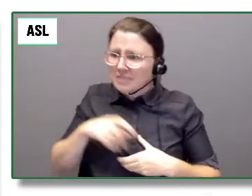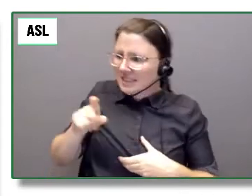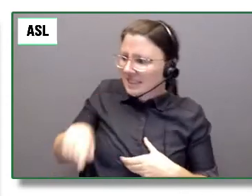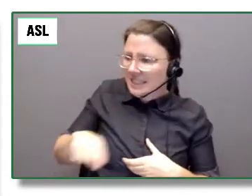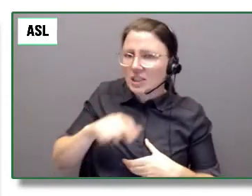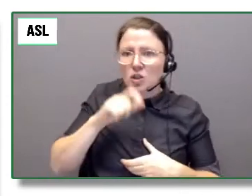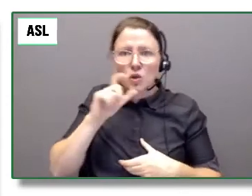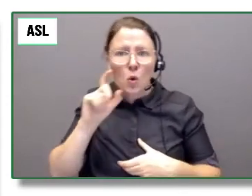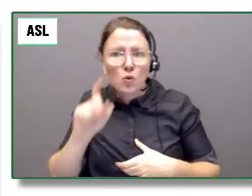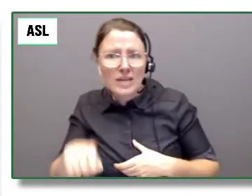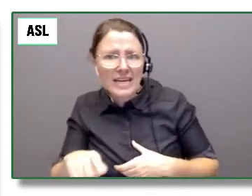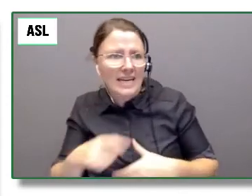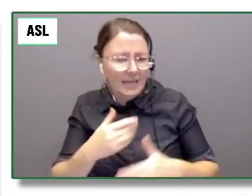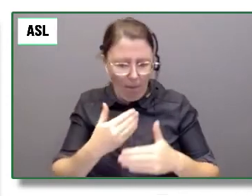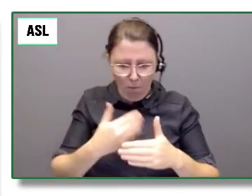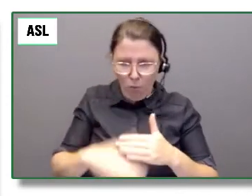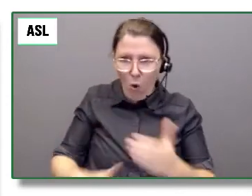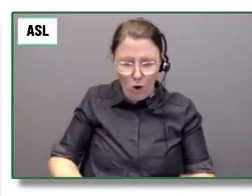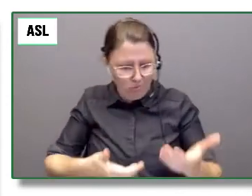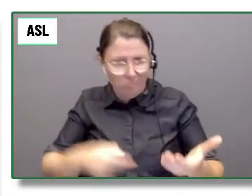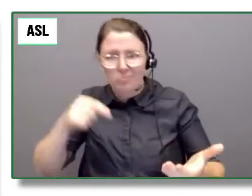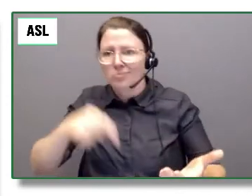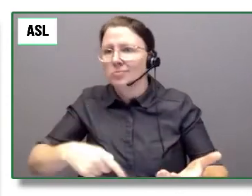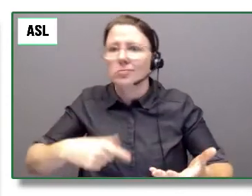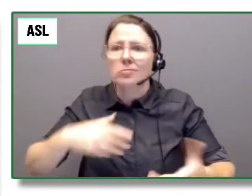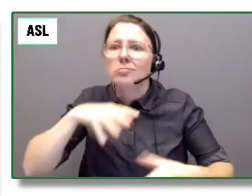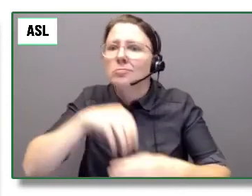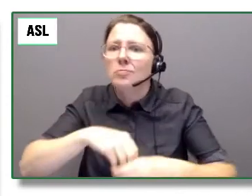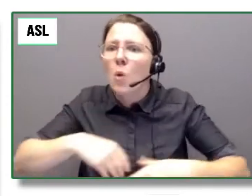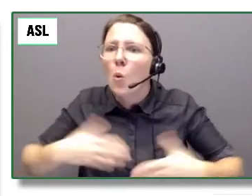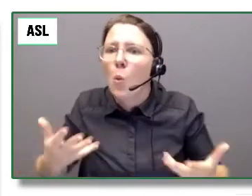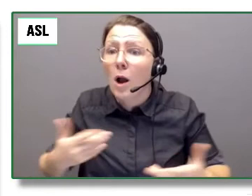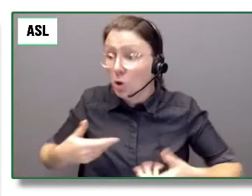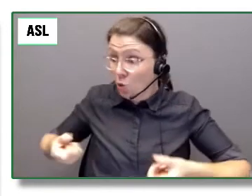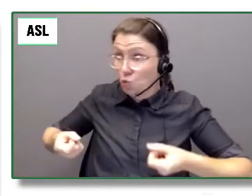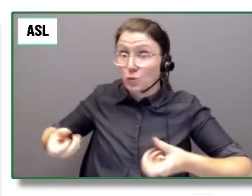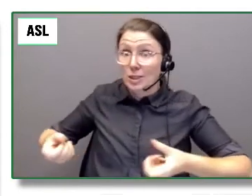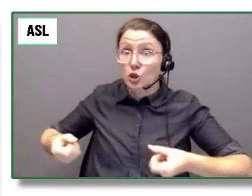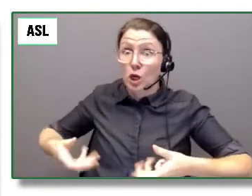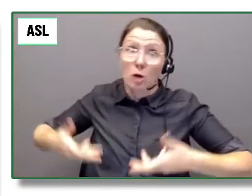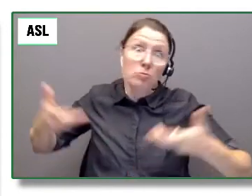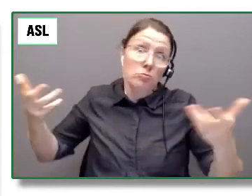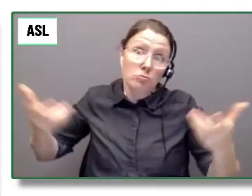use a wheelchair or you you know have a white cane or you're looking for you